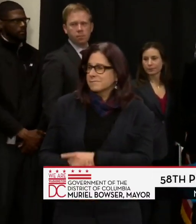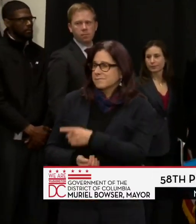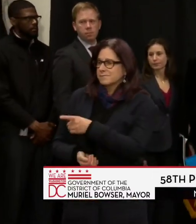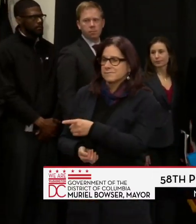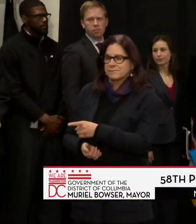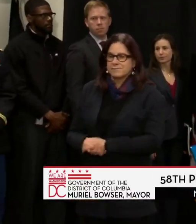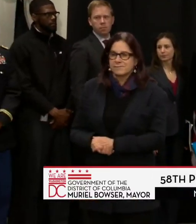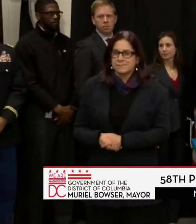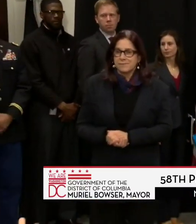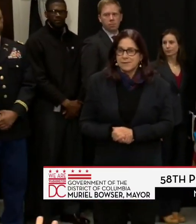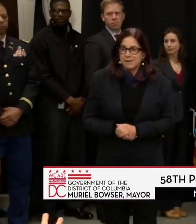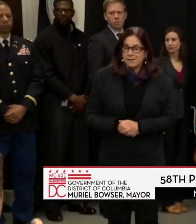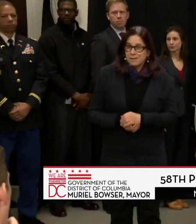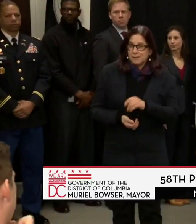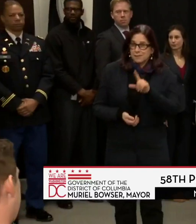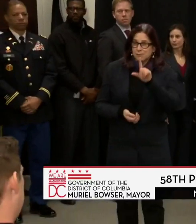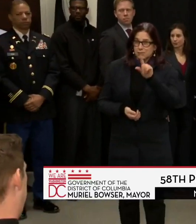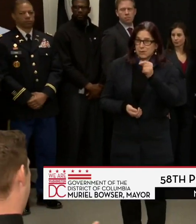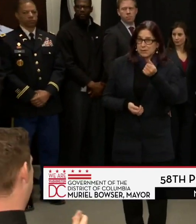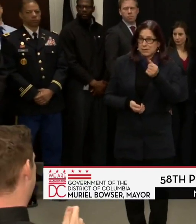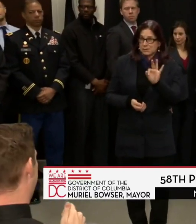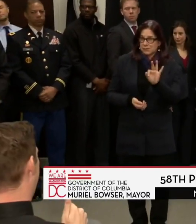ANTICIPATING? 2009 WAS NOT AS BIG, A LOT